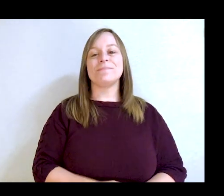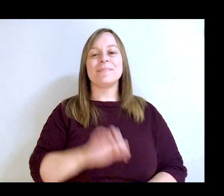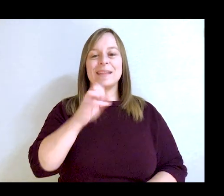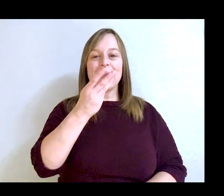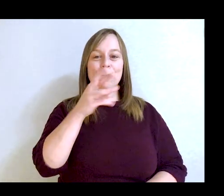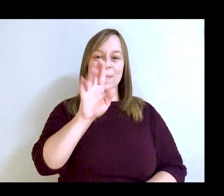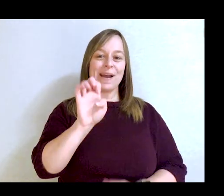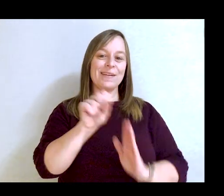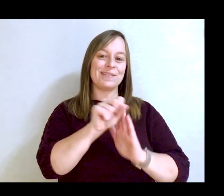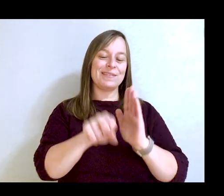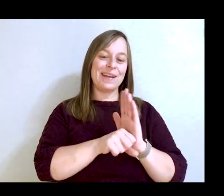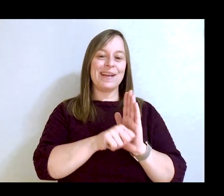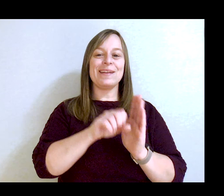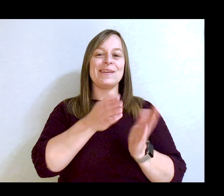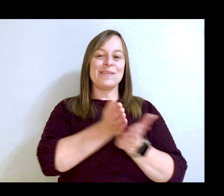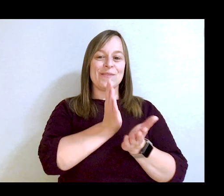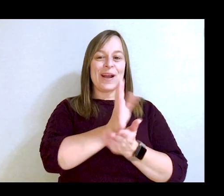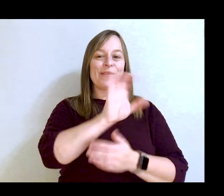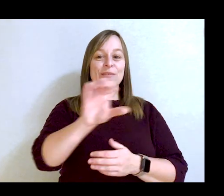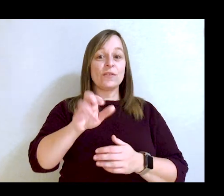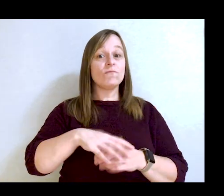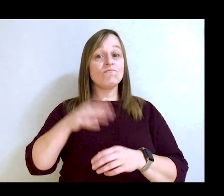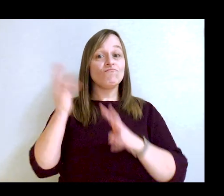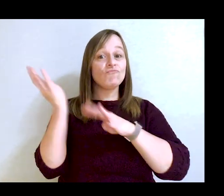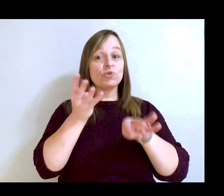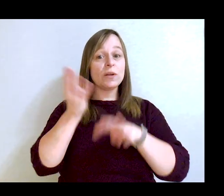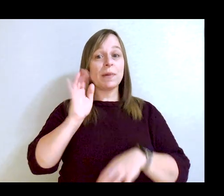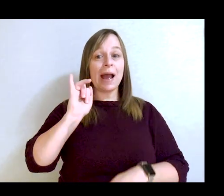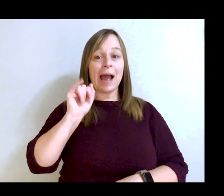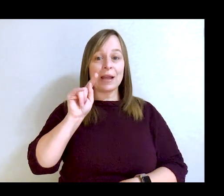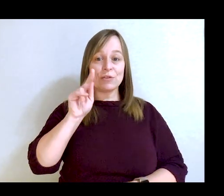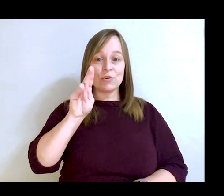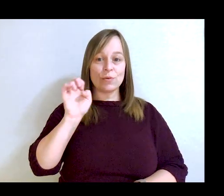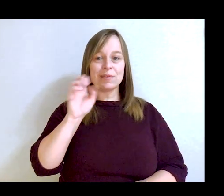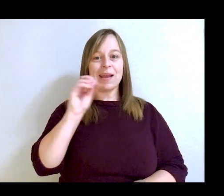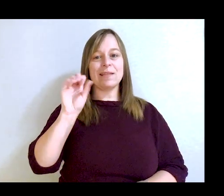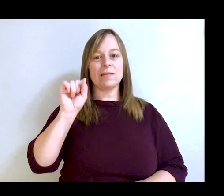Empire State of Rights: Closed Captioned is now streaming on iTunes and Spotify.